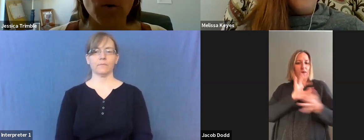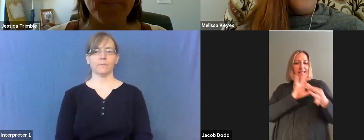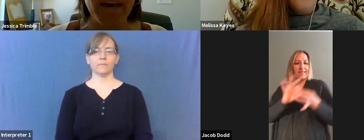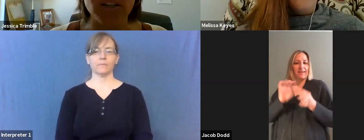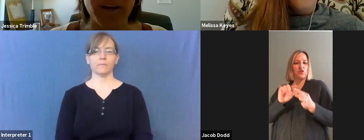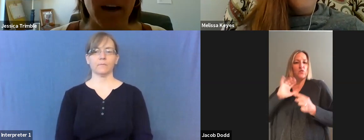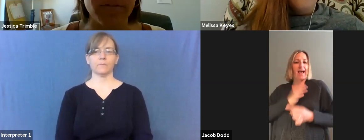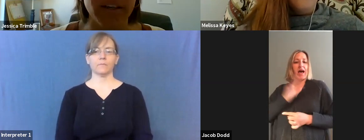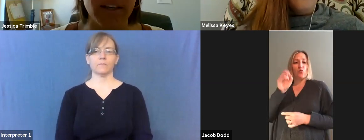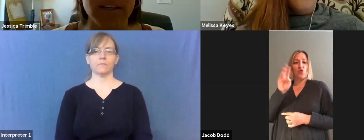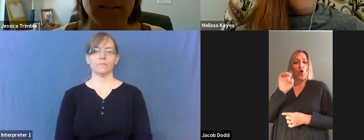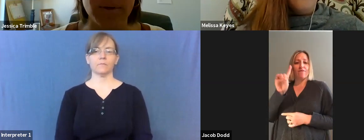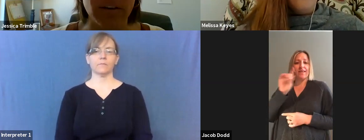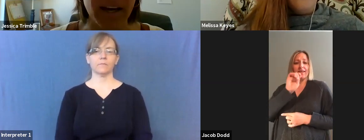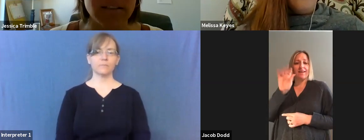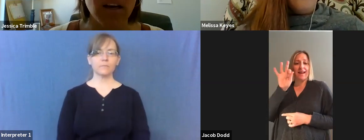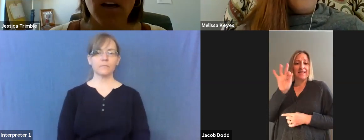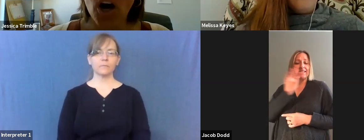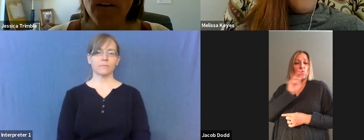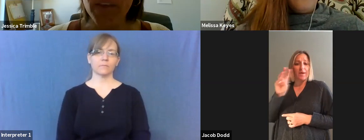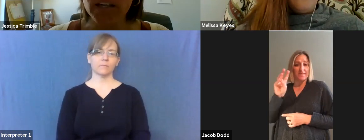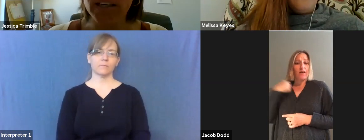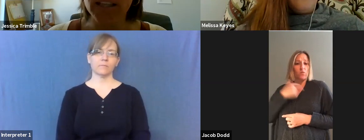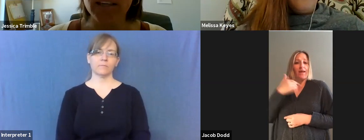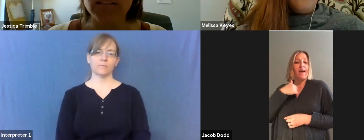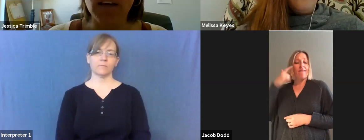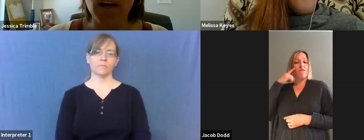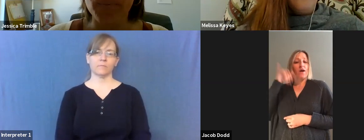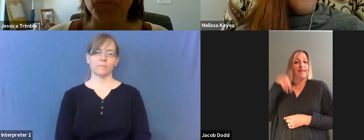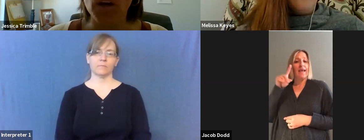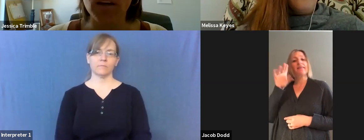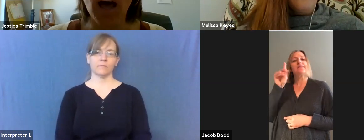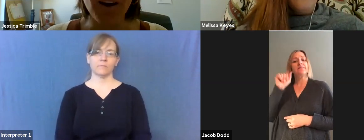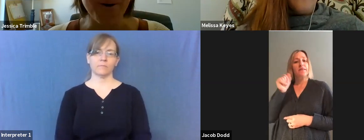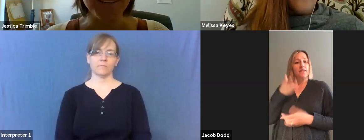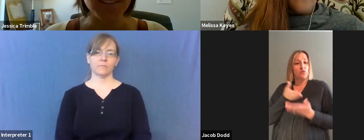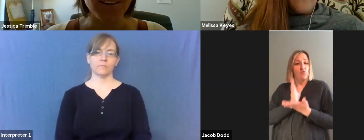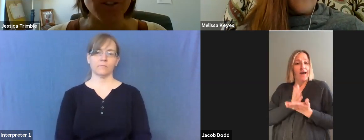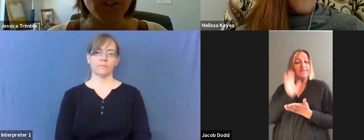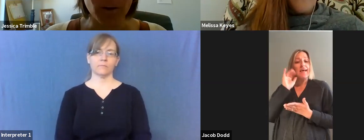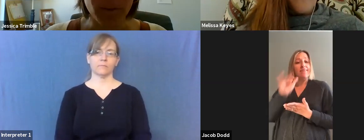or web page we have for Indiana Disability Rights. On there it lists a lot of what Melissa has just shared